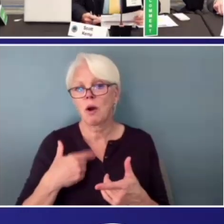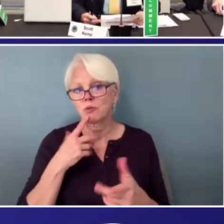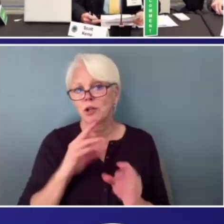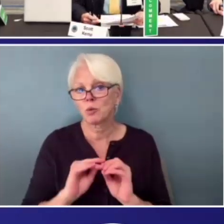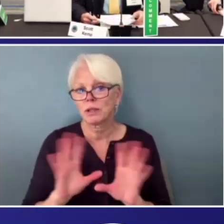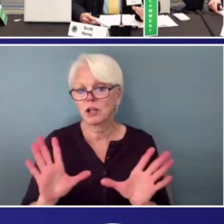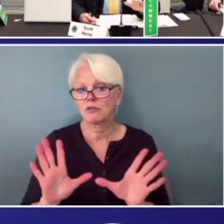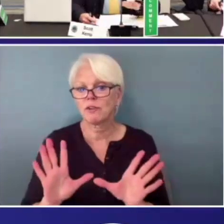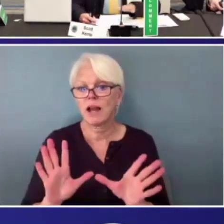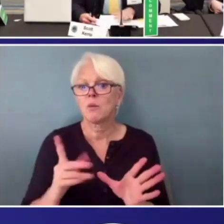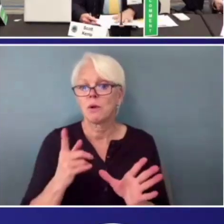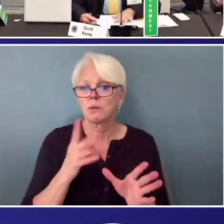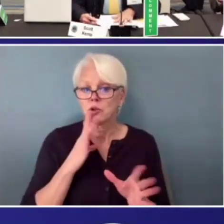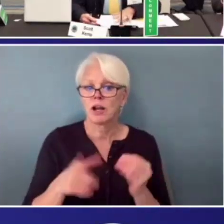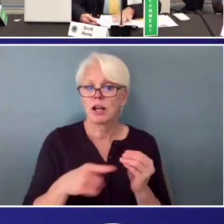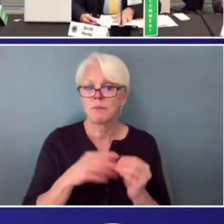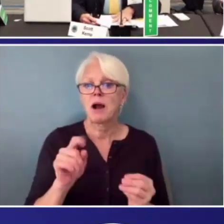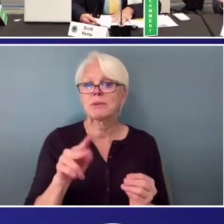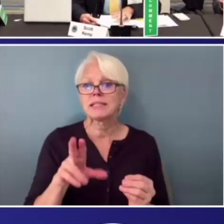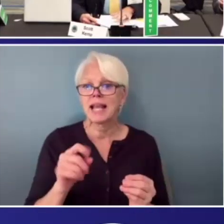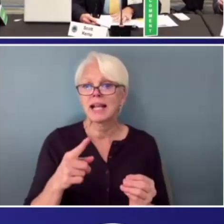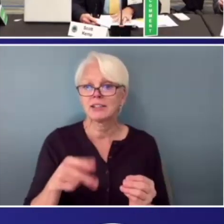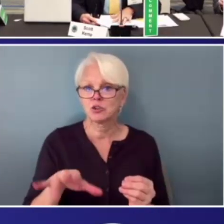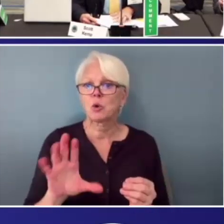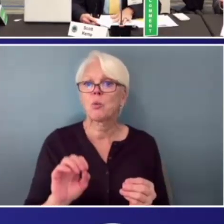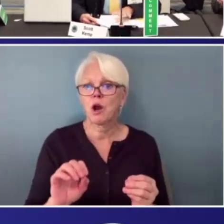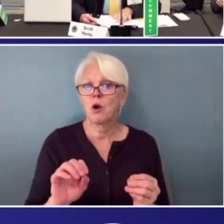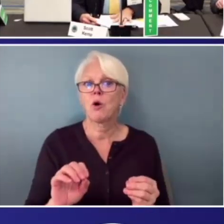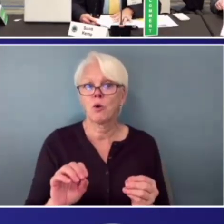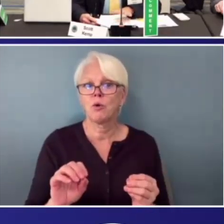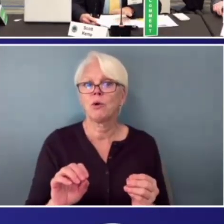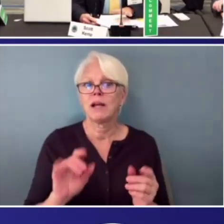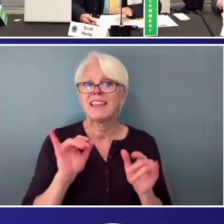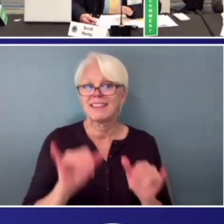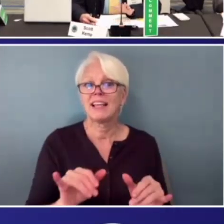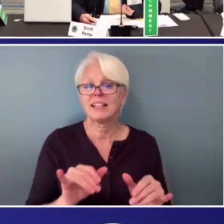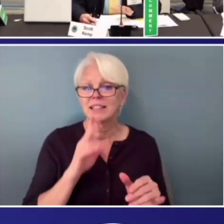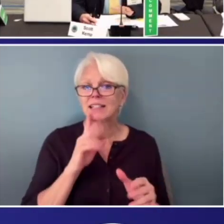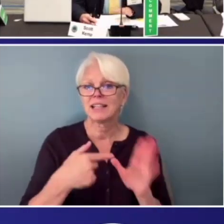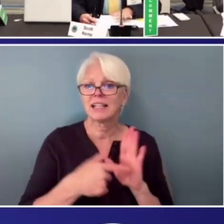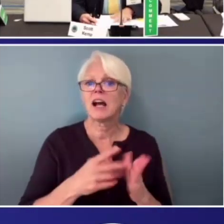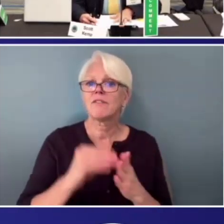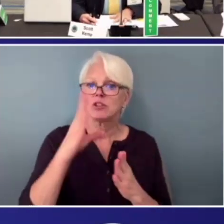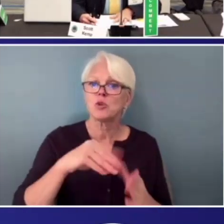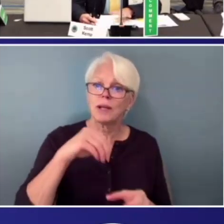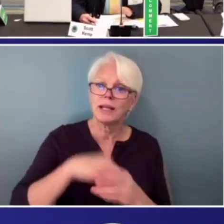status quo, that this is an example of a student in a program that is applying now,